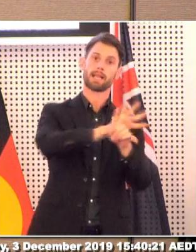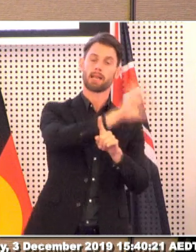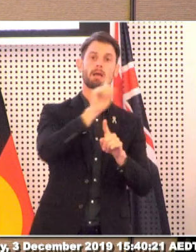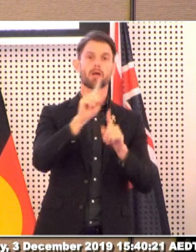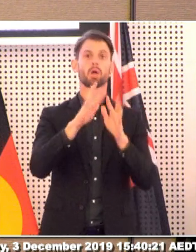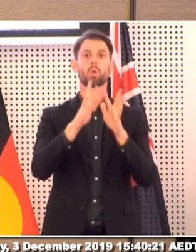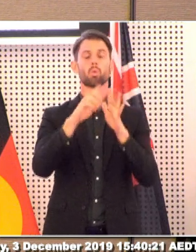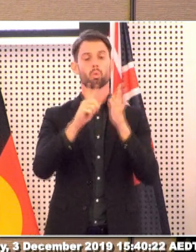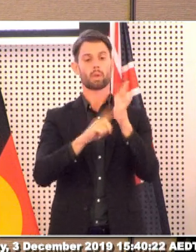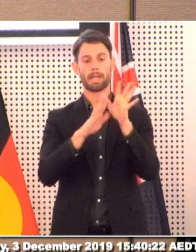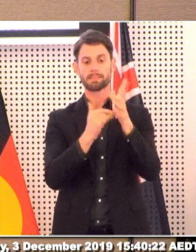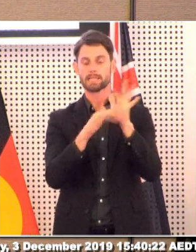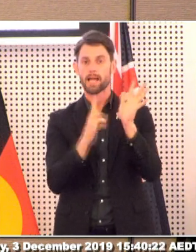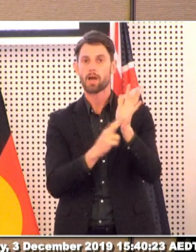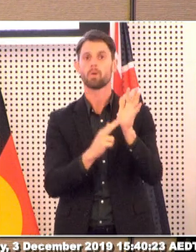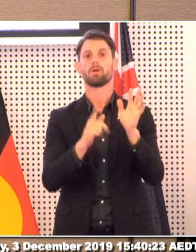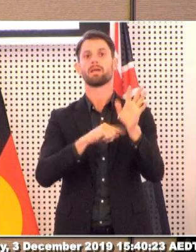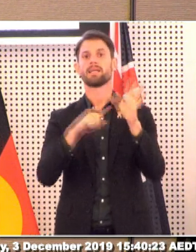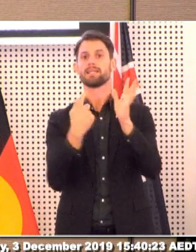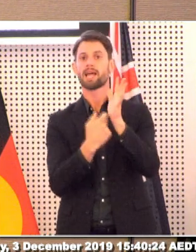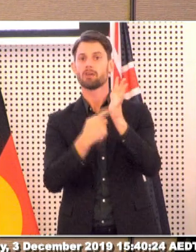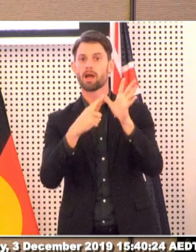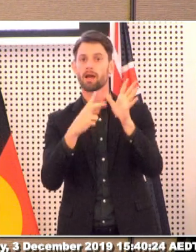around that area so that district in there. All right.